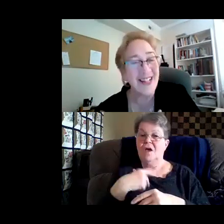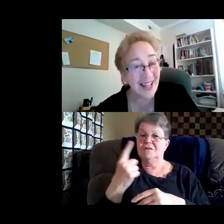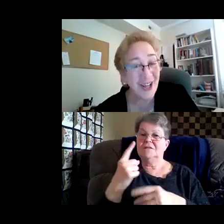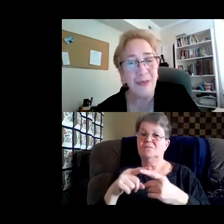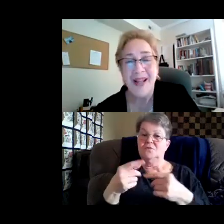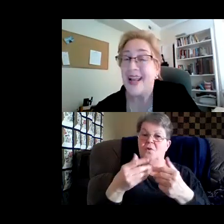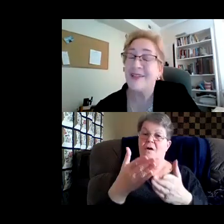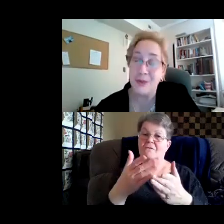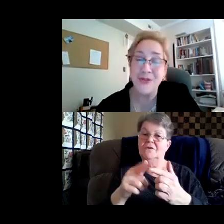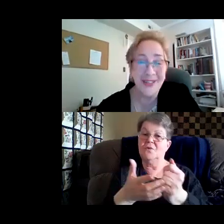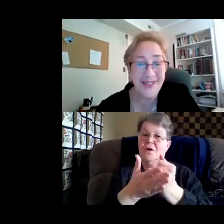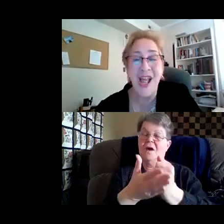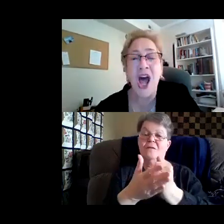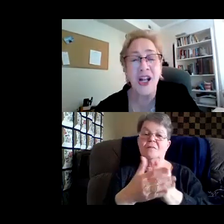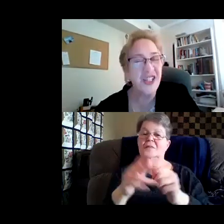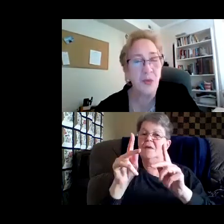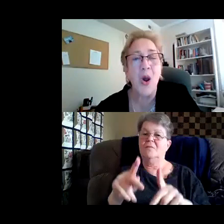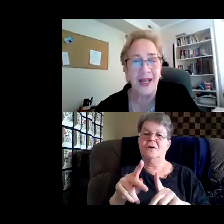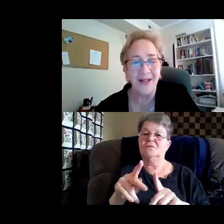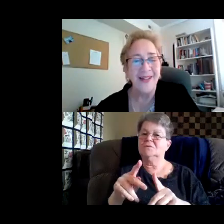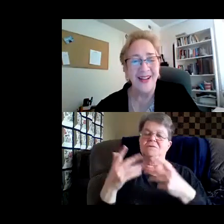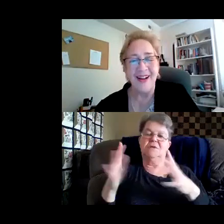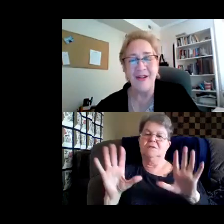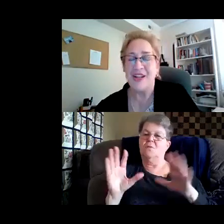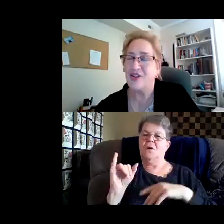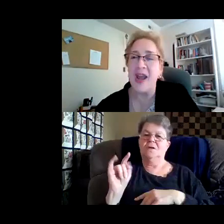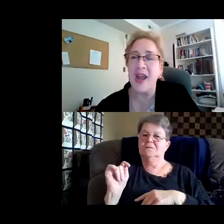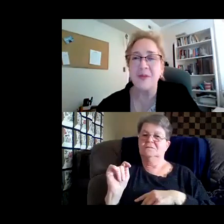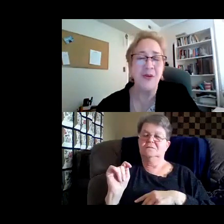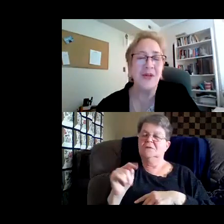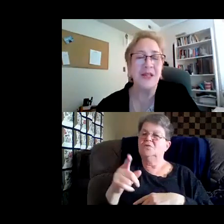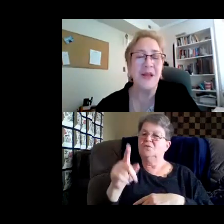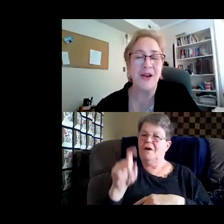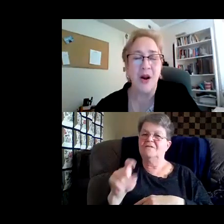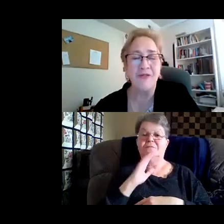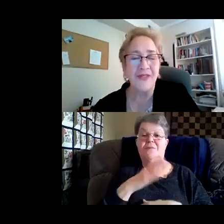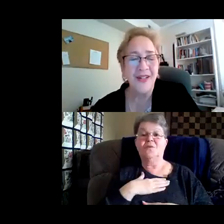to offer to help and the person's not, doesn't want it, and you have to be willing to back off.